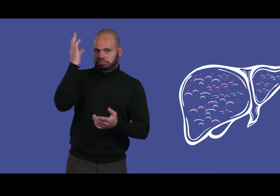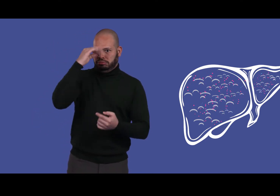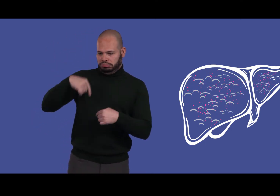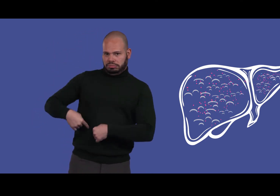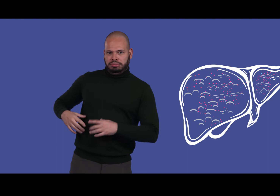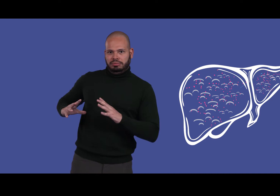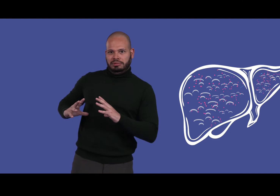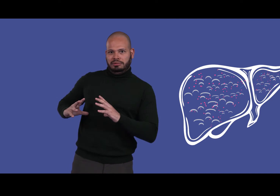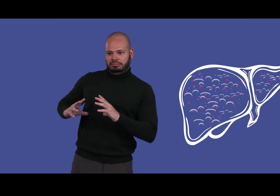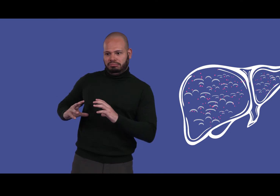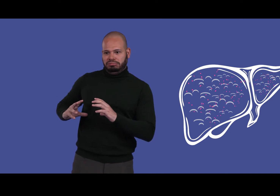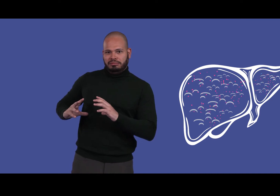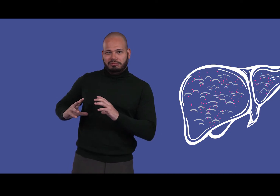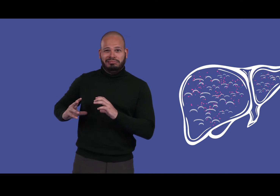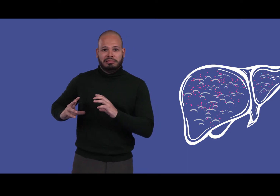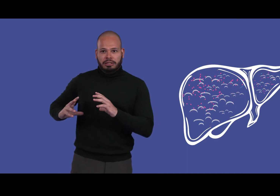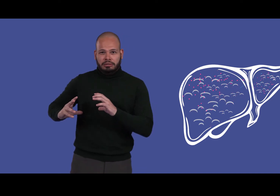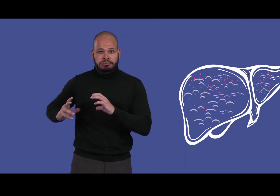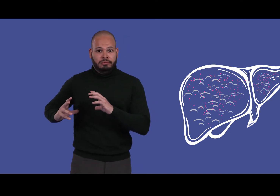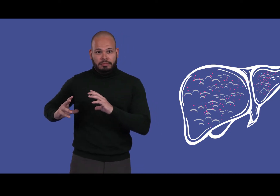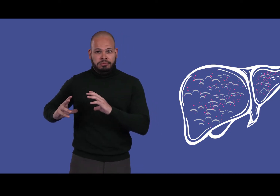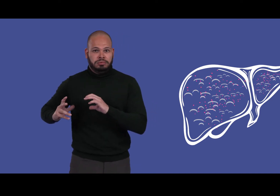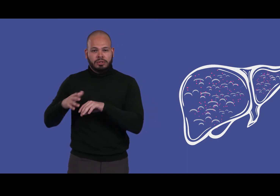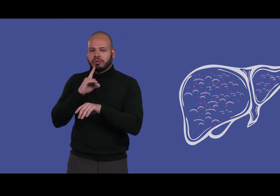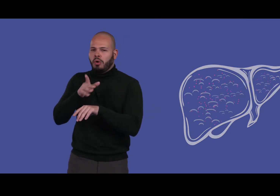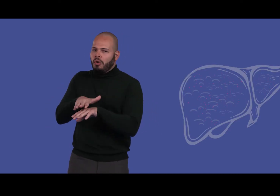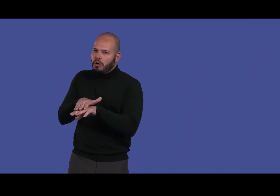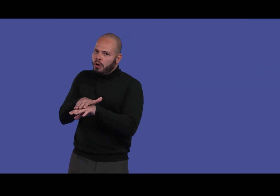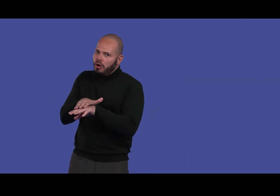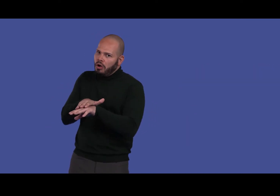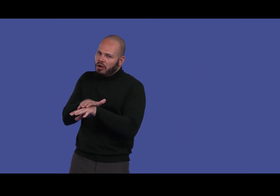People often don’t have signs of it for years.